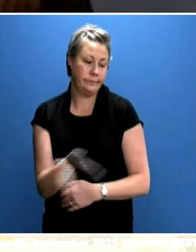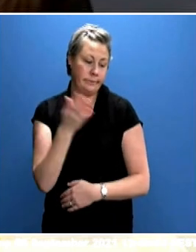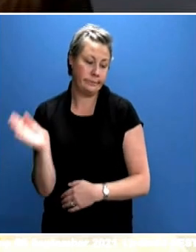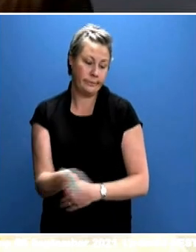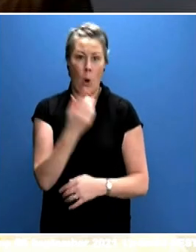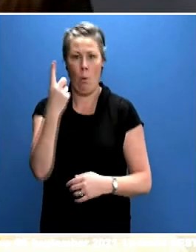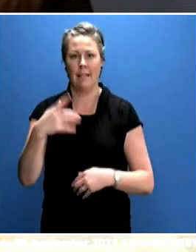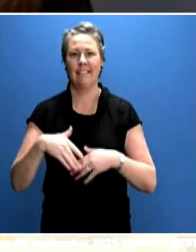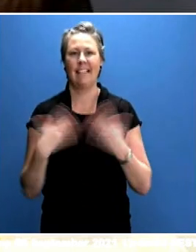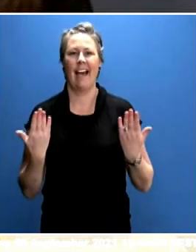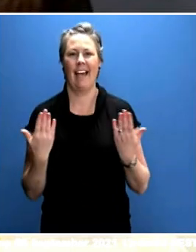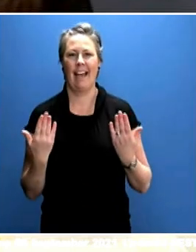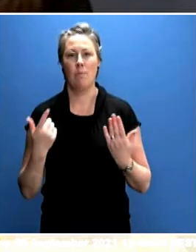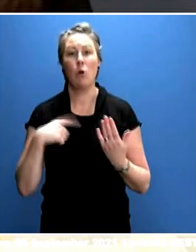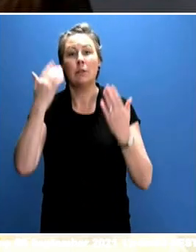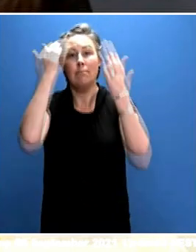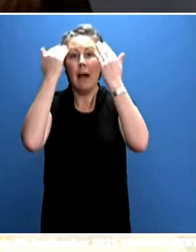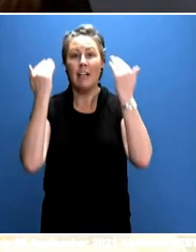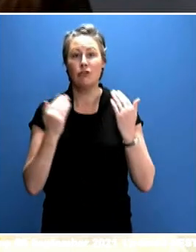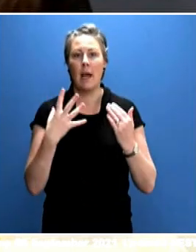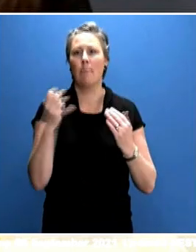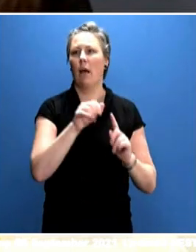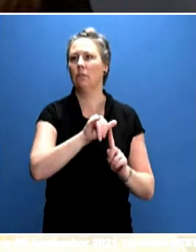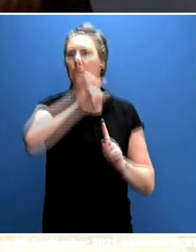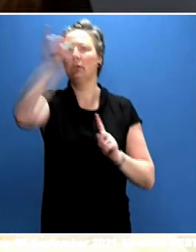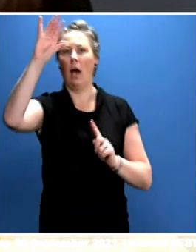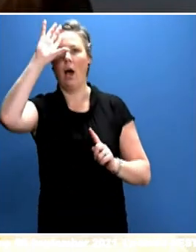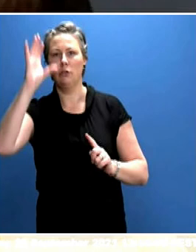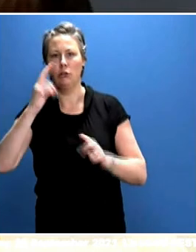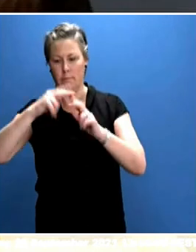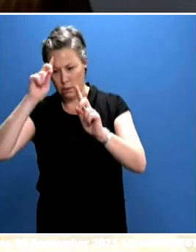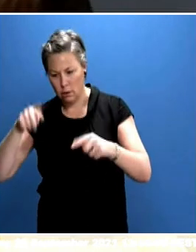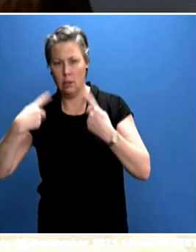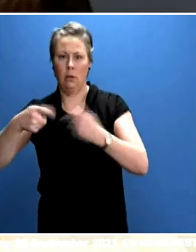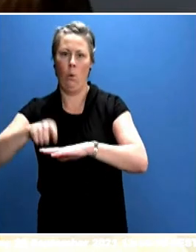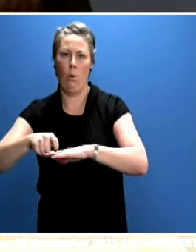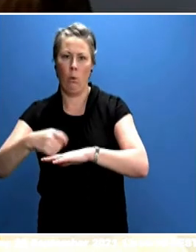the magistrate flies back to another court on circuit the following day. That's not justice.